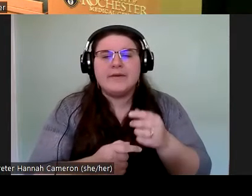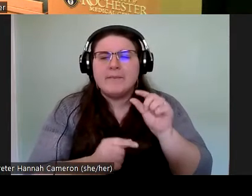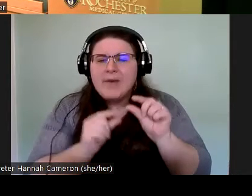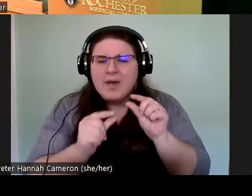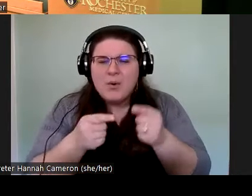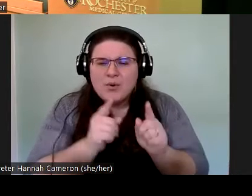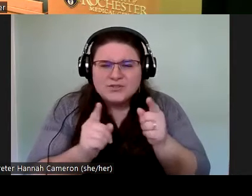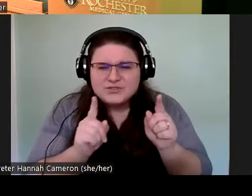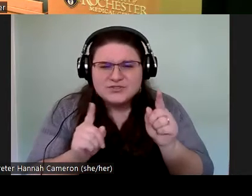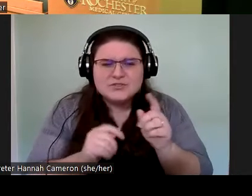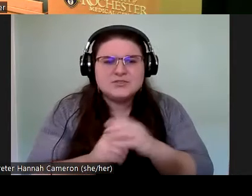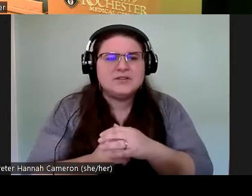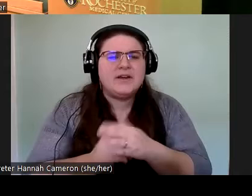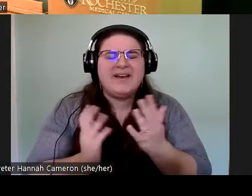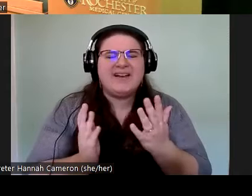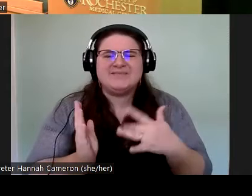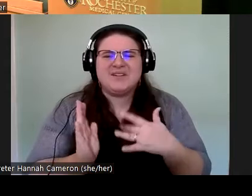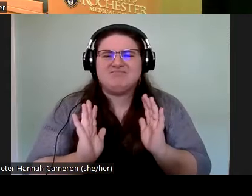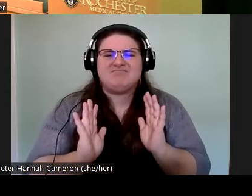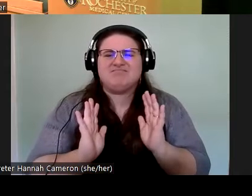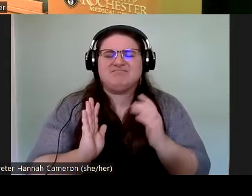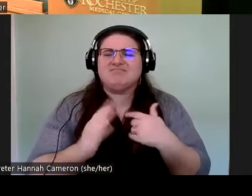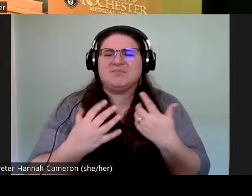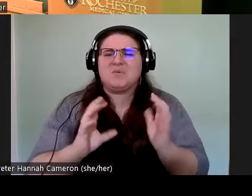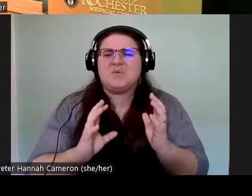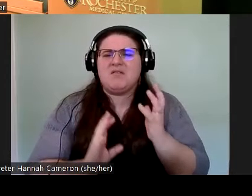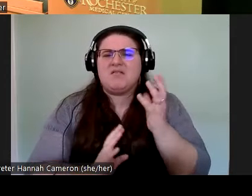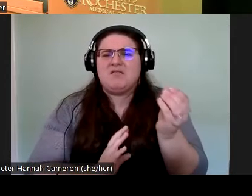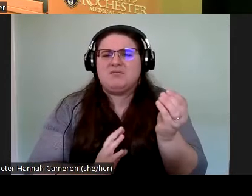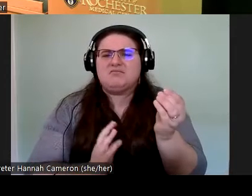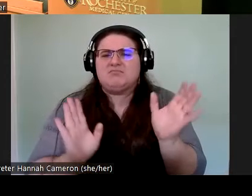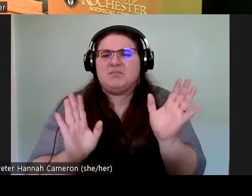don't want to have to um experience those kinds of things when you're living in poverty which many